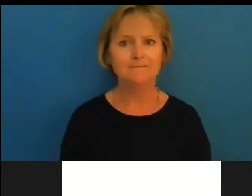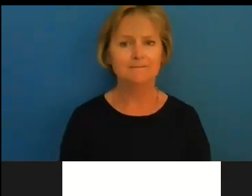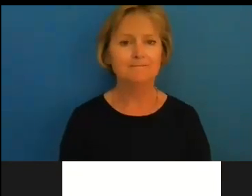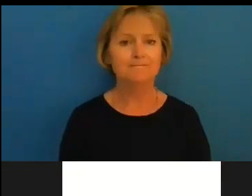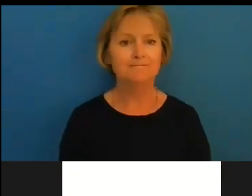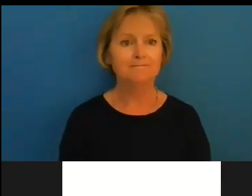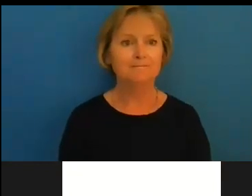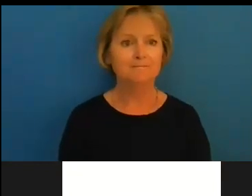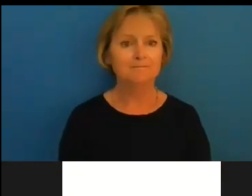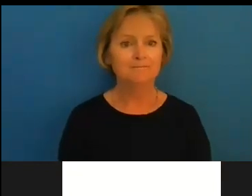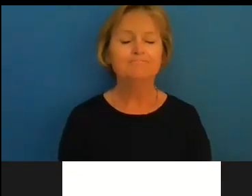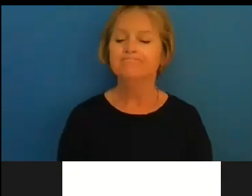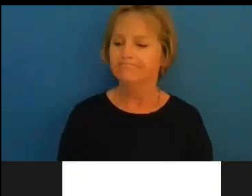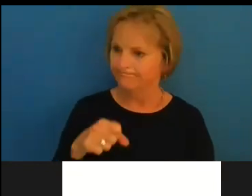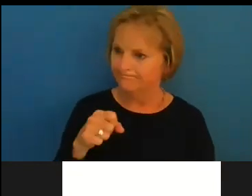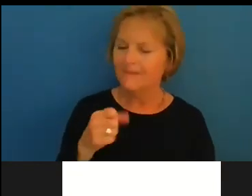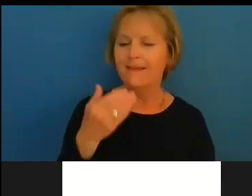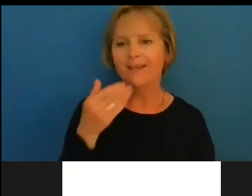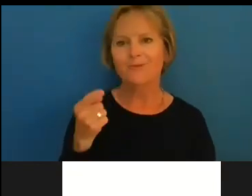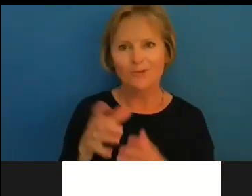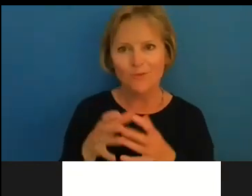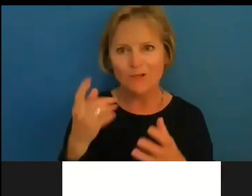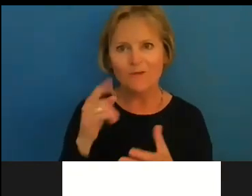Yes, definitely agree with that. Thank you so much for that. I definitely appreciate it.